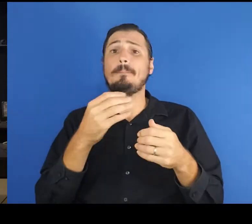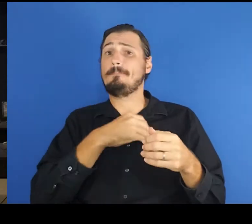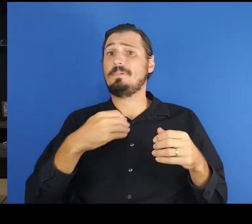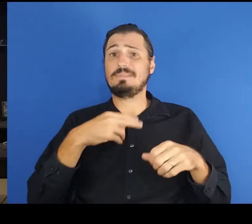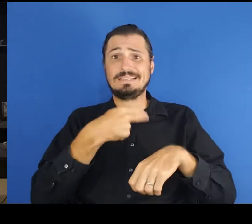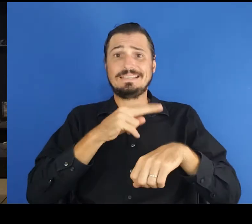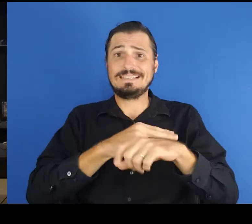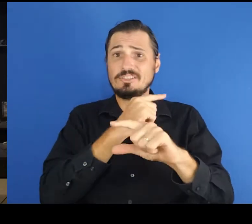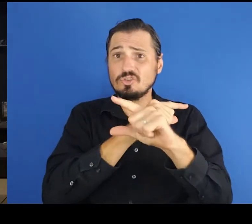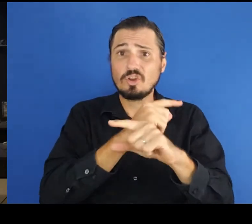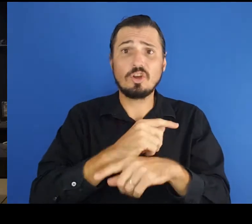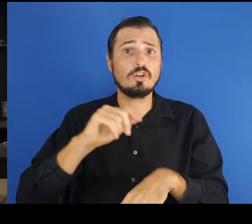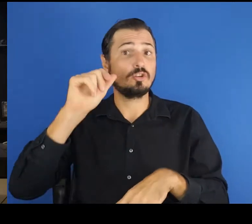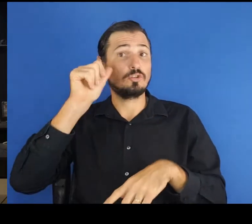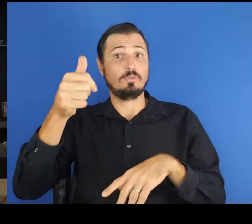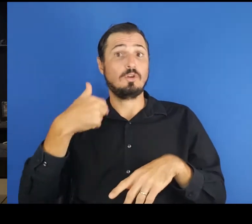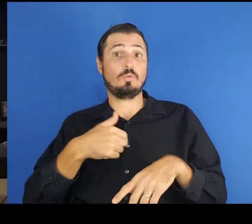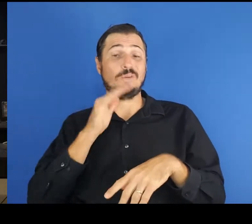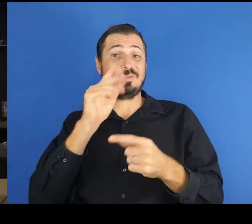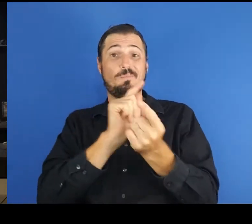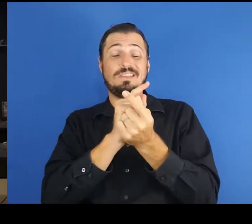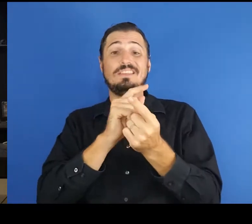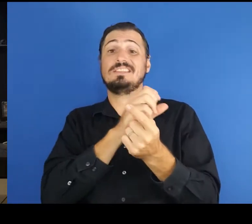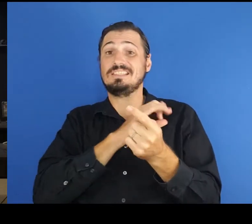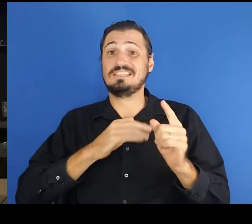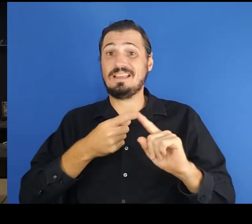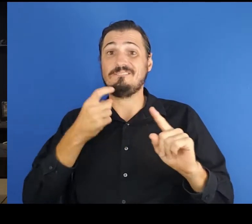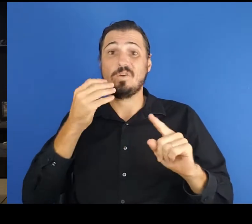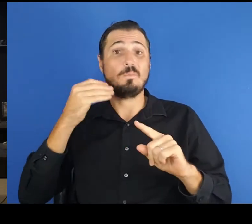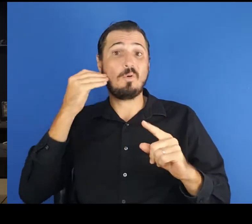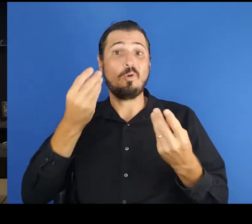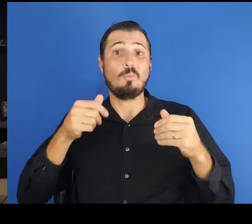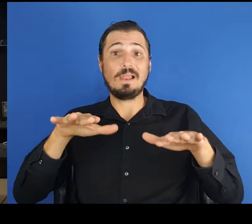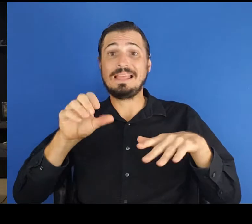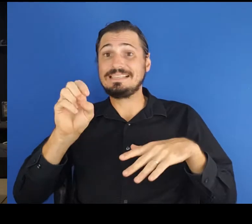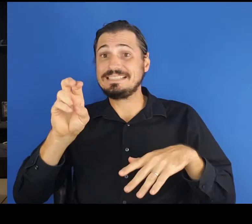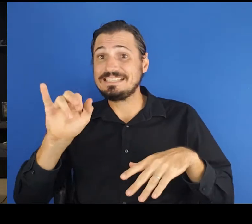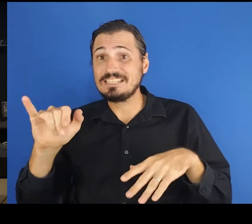Tomorrow we will meet with the staff of the Office of Homeland Security and the Office of Veterans Services